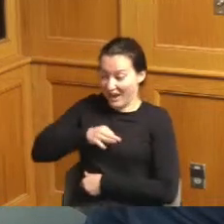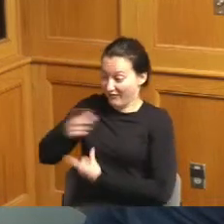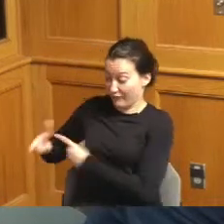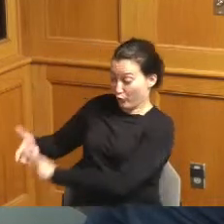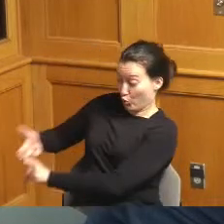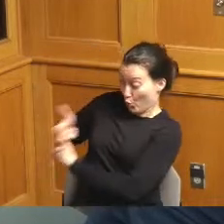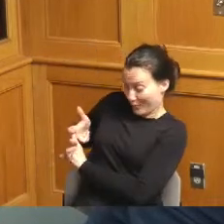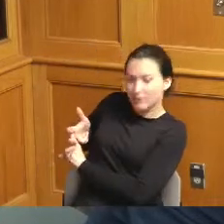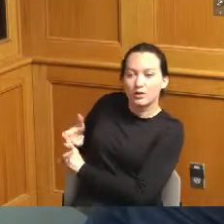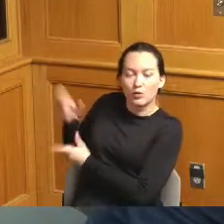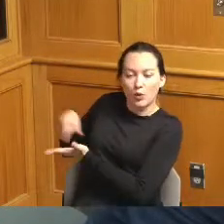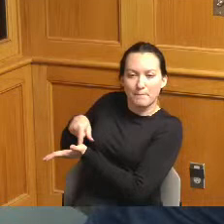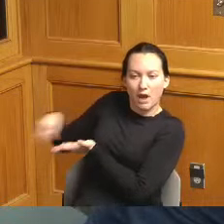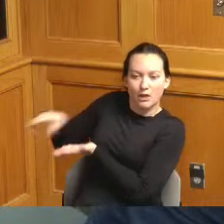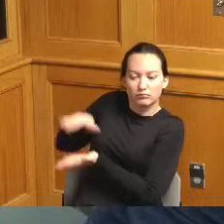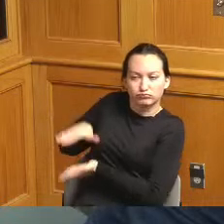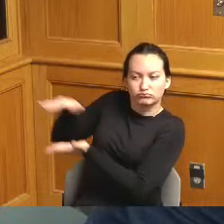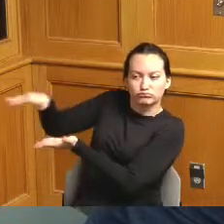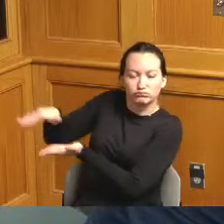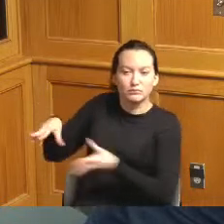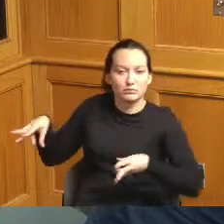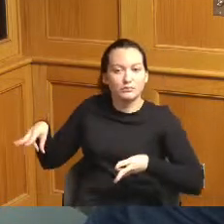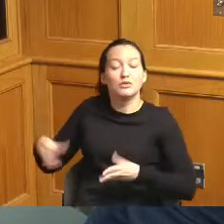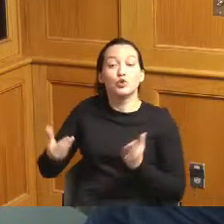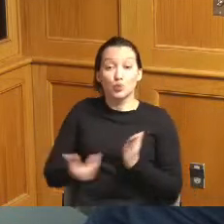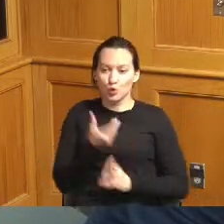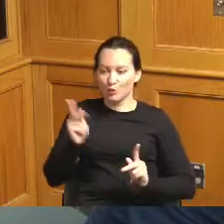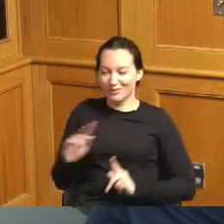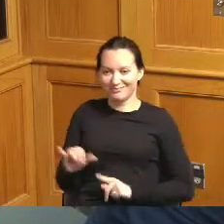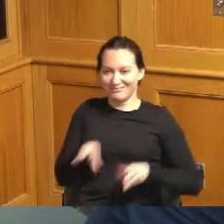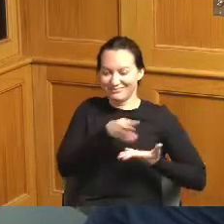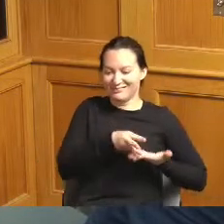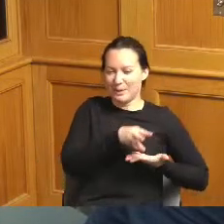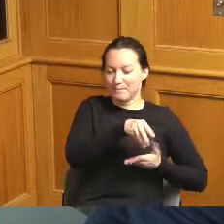they're going to be compensated with a bonus and then the new people get a bonus at six months and